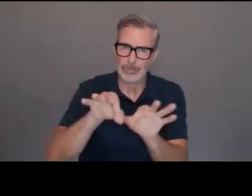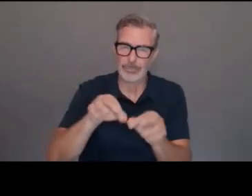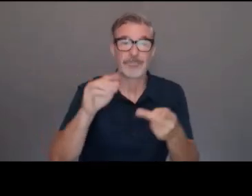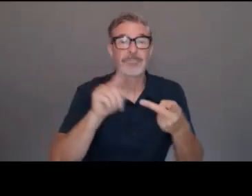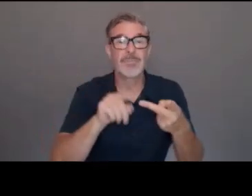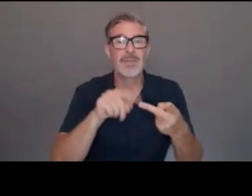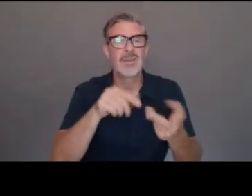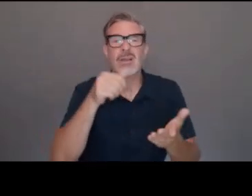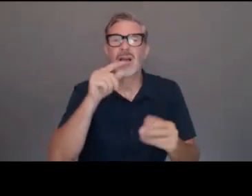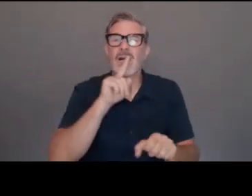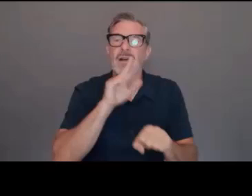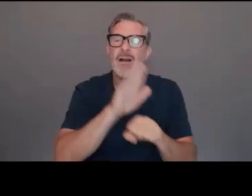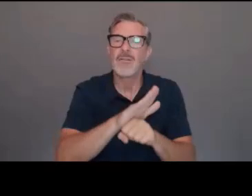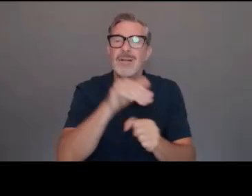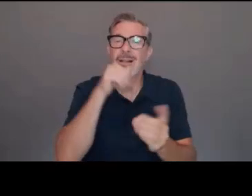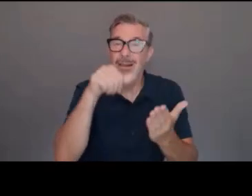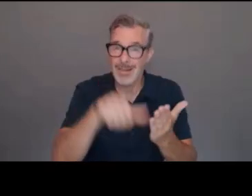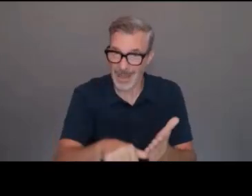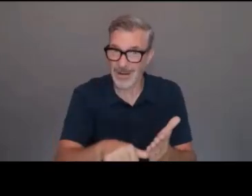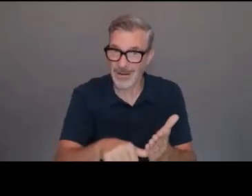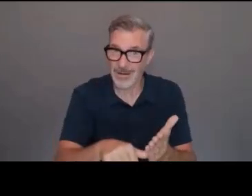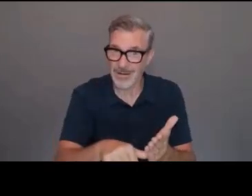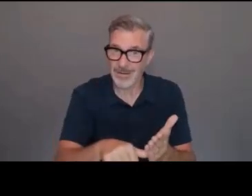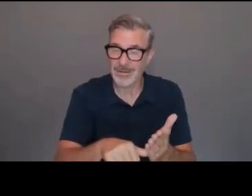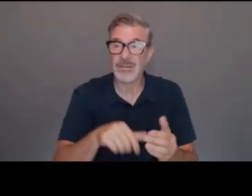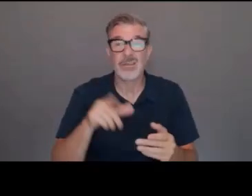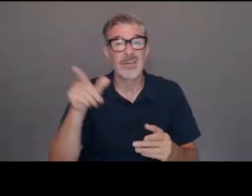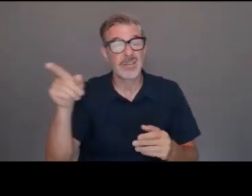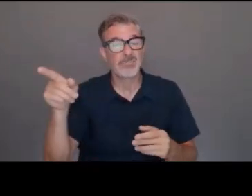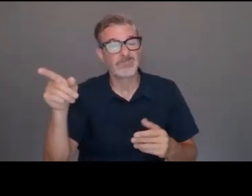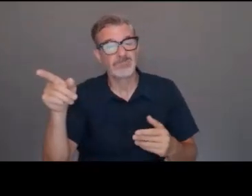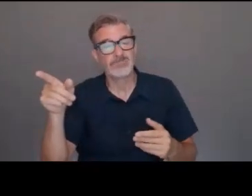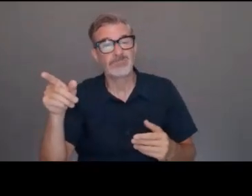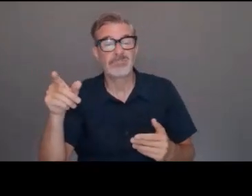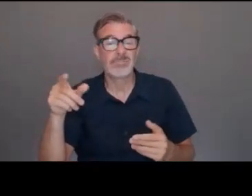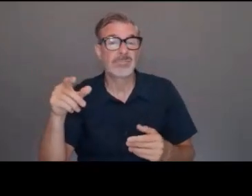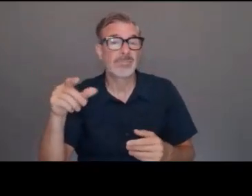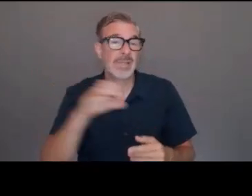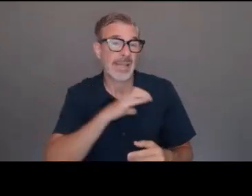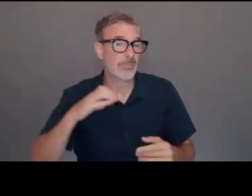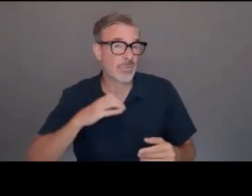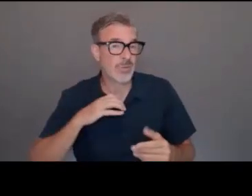In this program, while you are required to only include one minimum letter of